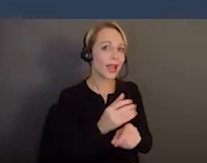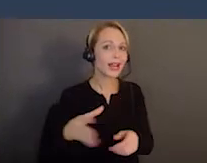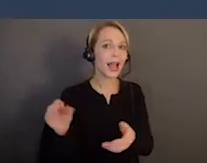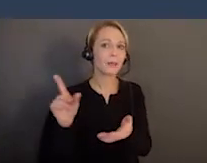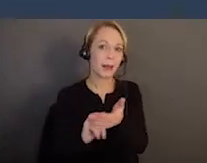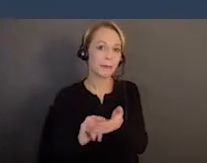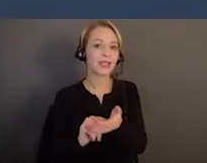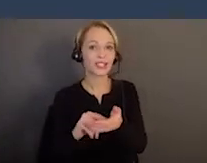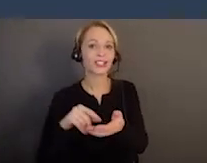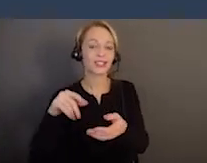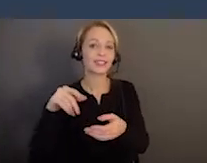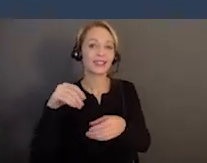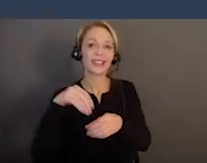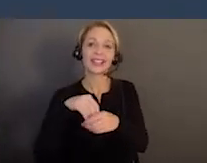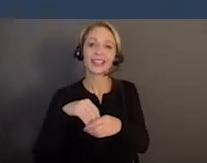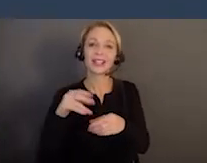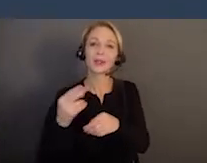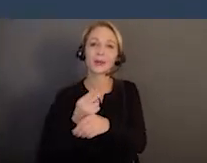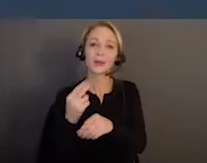PAGES IN THE USER ACCOUNT.